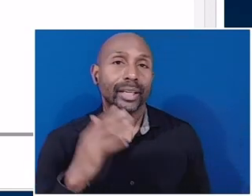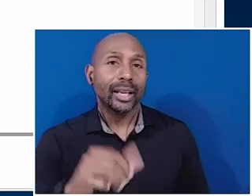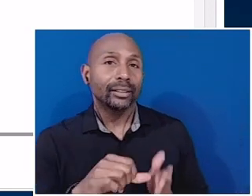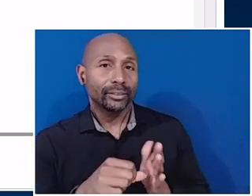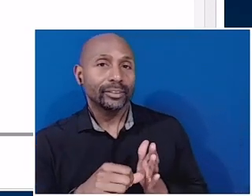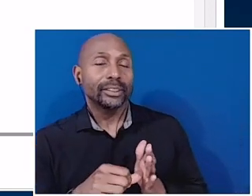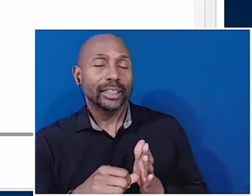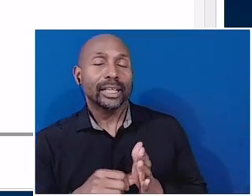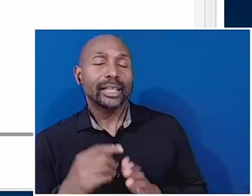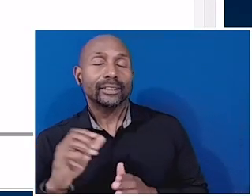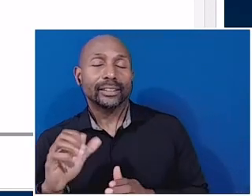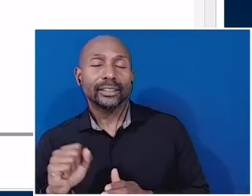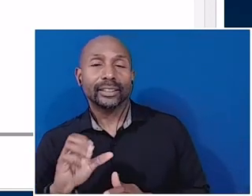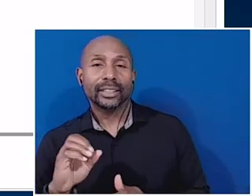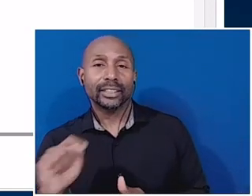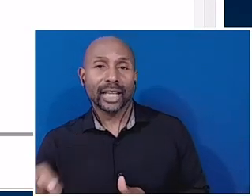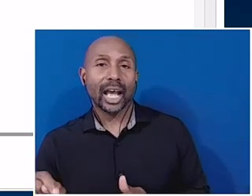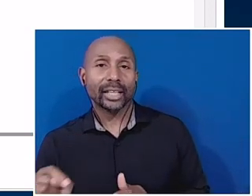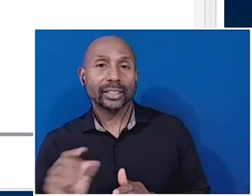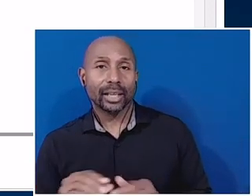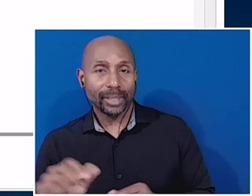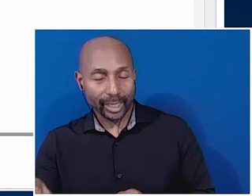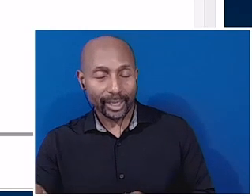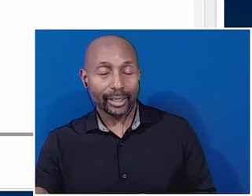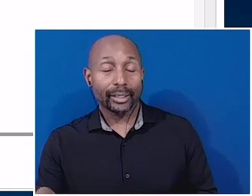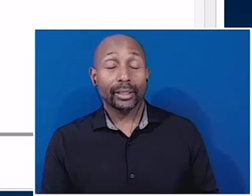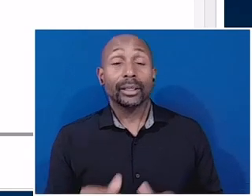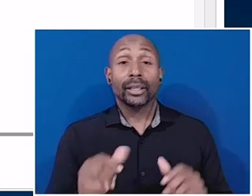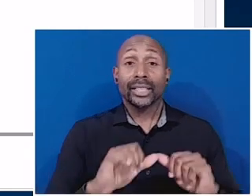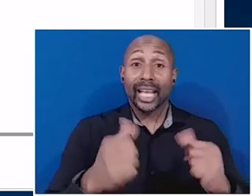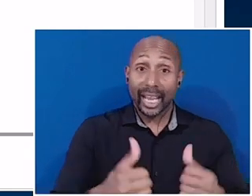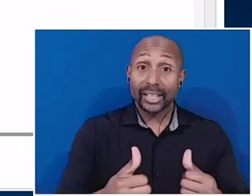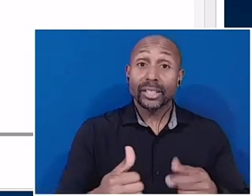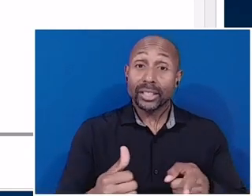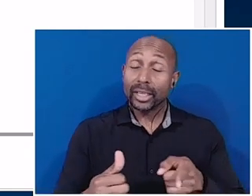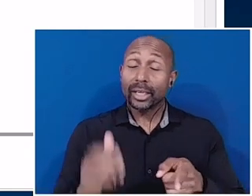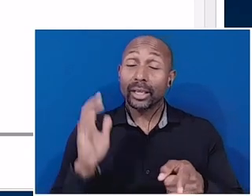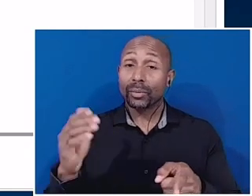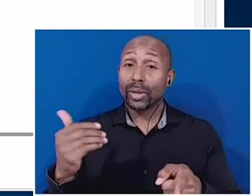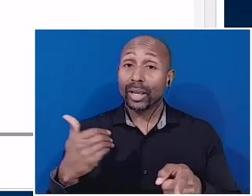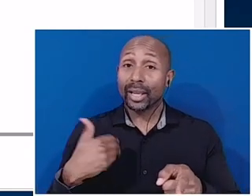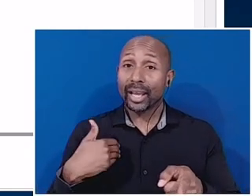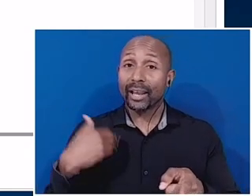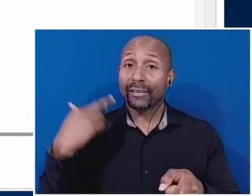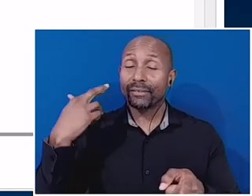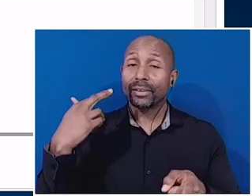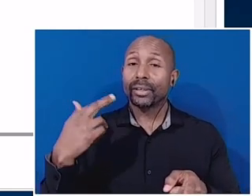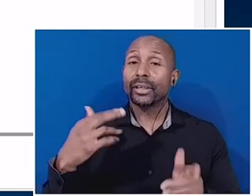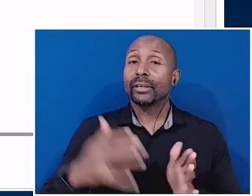said. The agency will be held to a reasonable- intervals and a reasonable plan for reviewing.